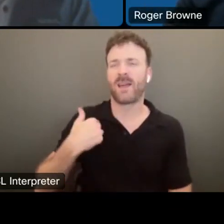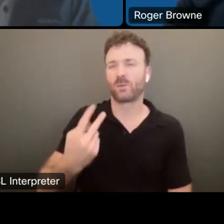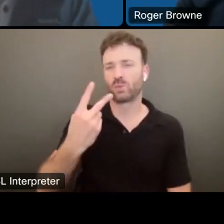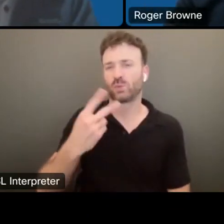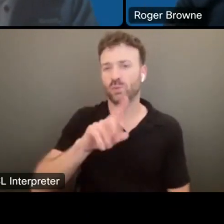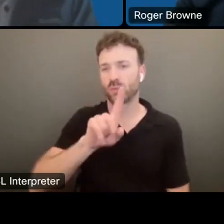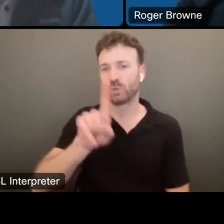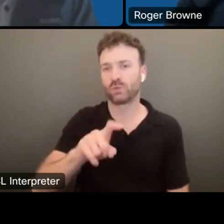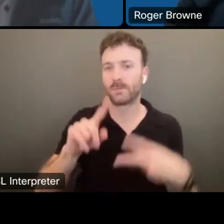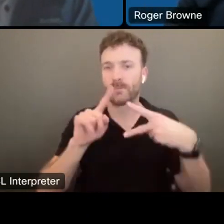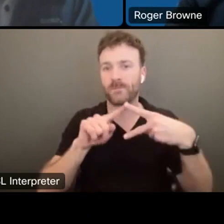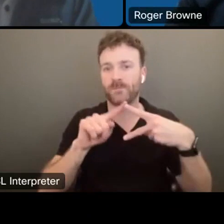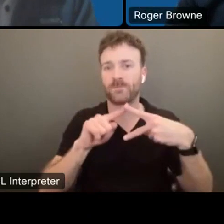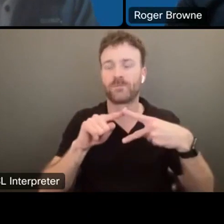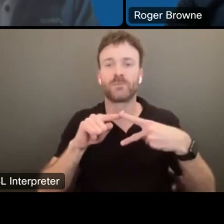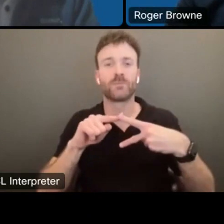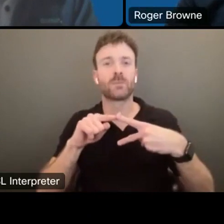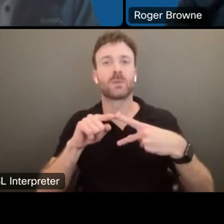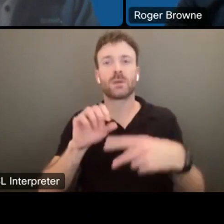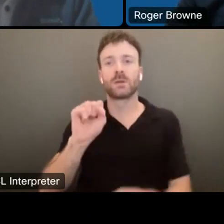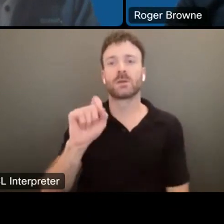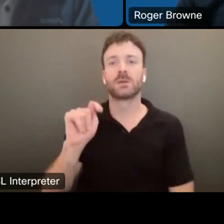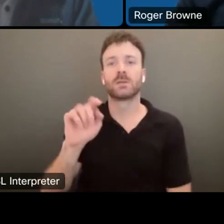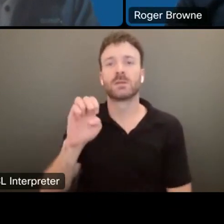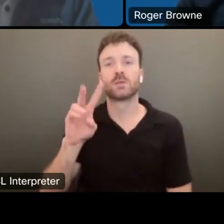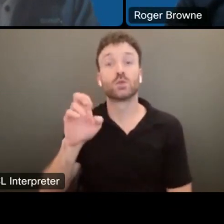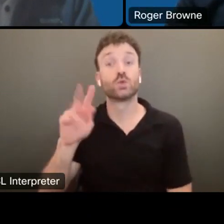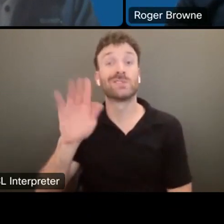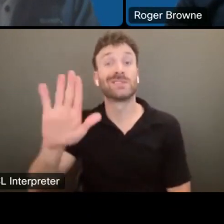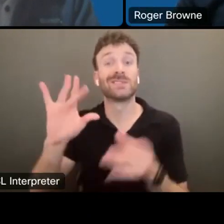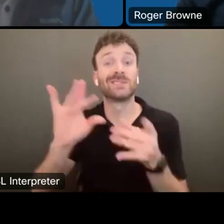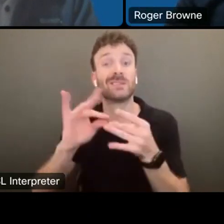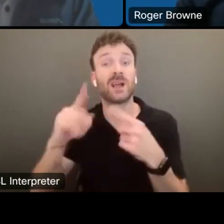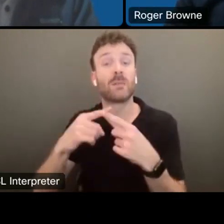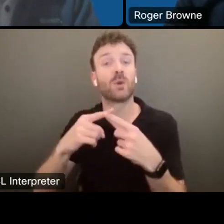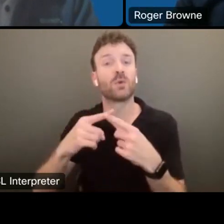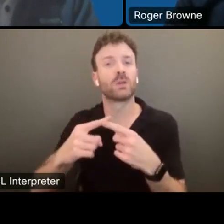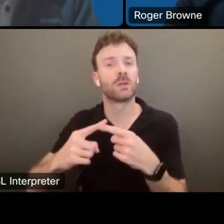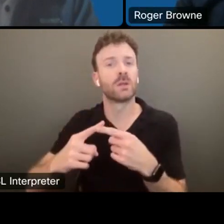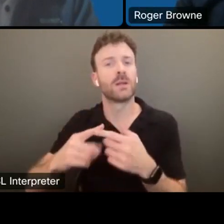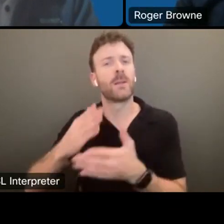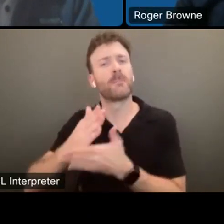One regarding Stuart's comment about part of the work ahead as regarding a culture shift,